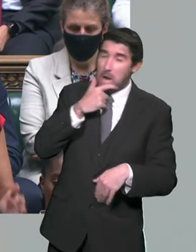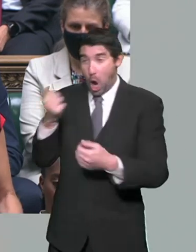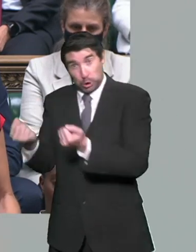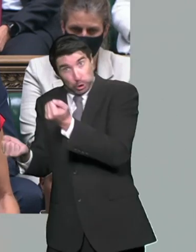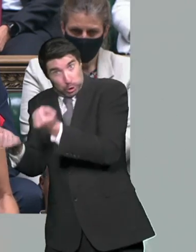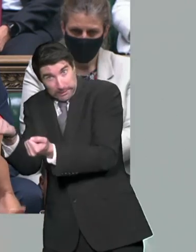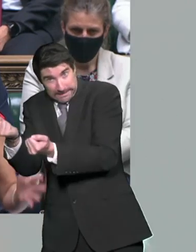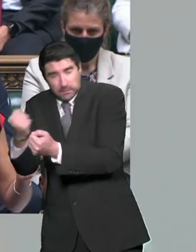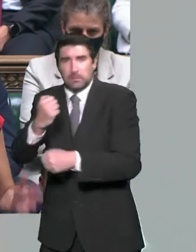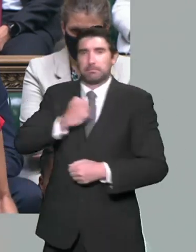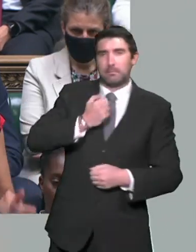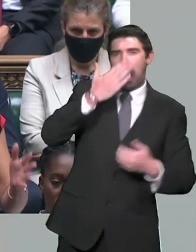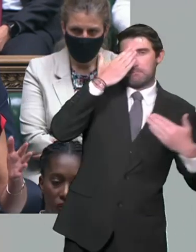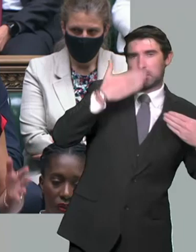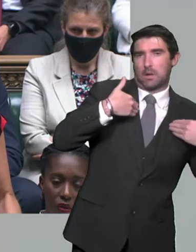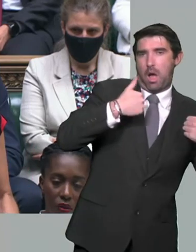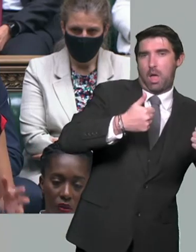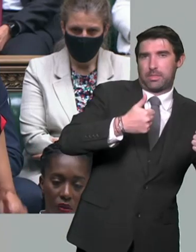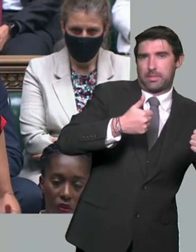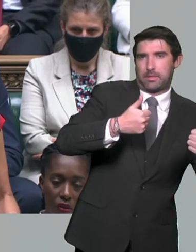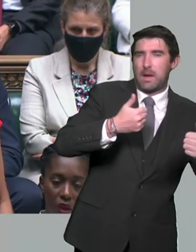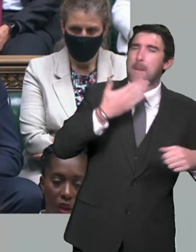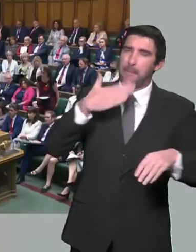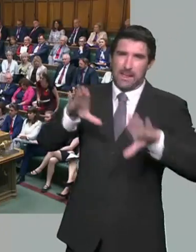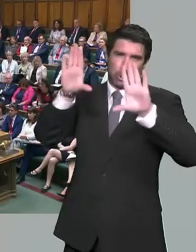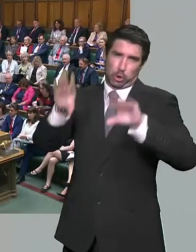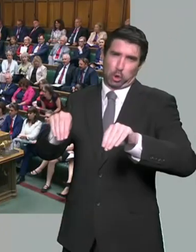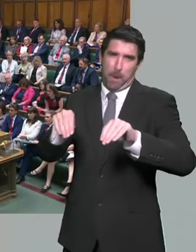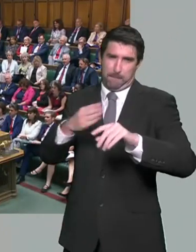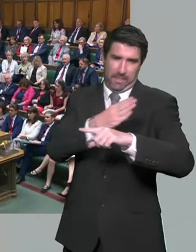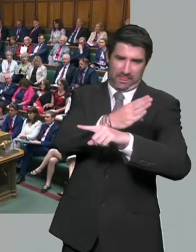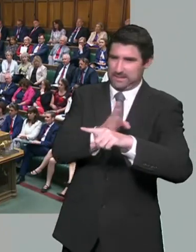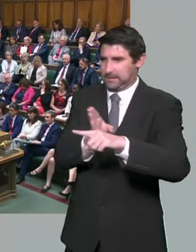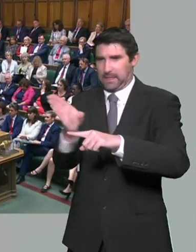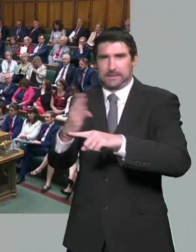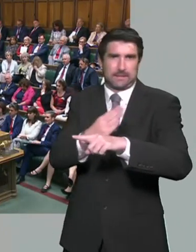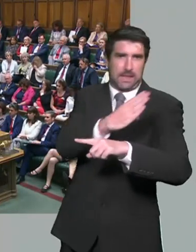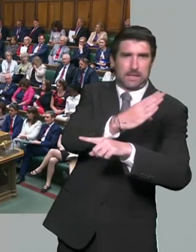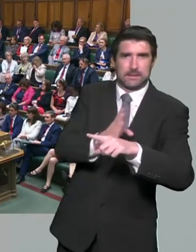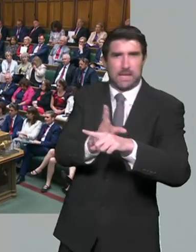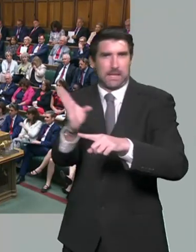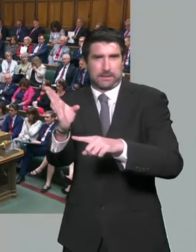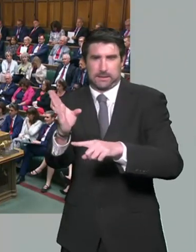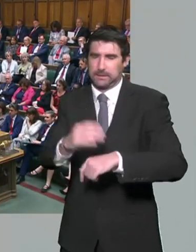Prime Minister, please stop this. The Prime Minister I am very interested to hear what the hon.